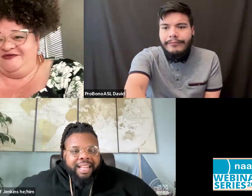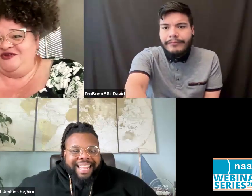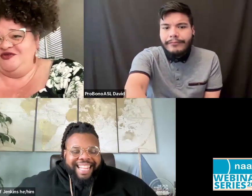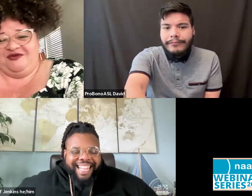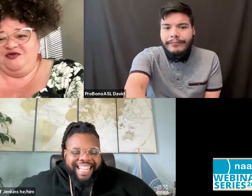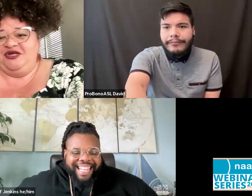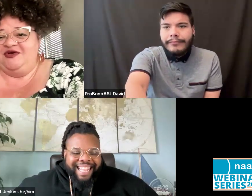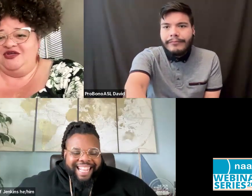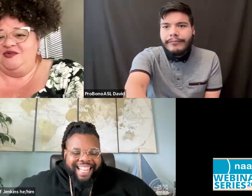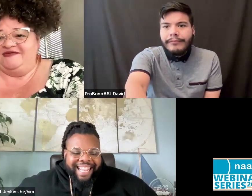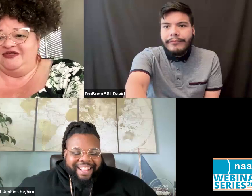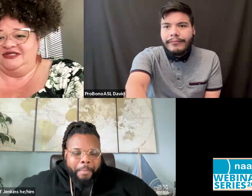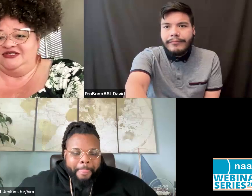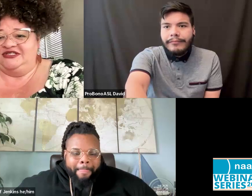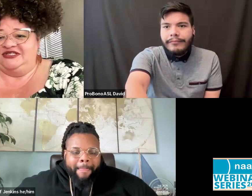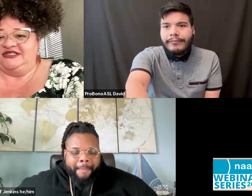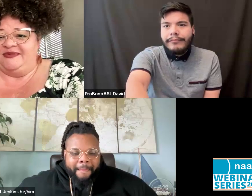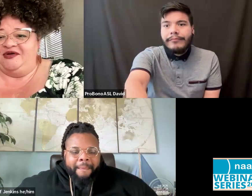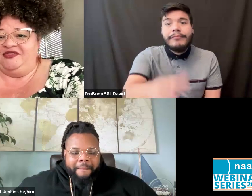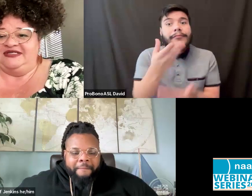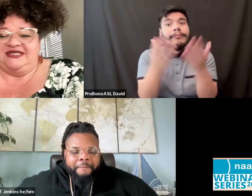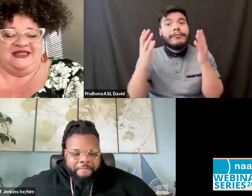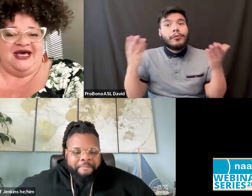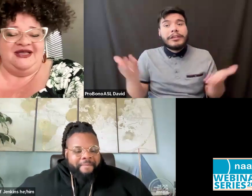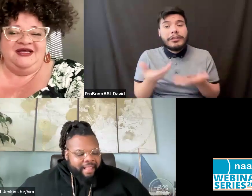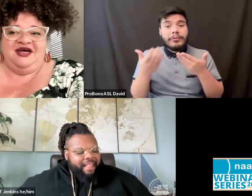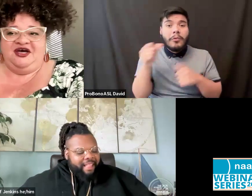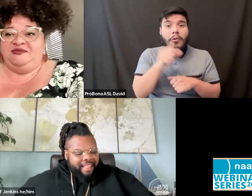if you if you're here and you have other suggestions about things like that,